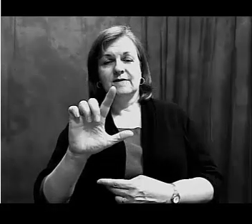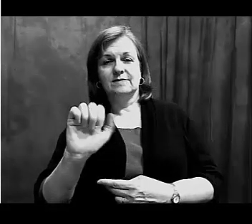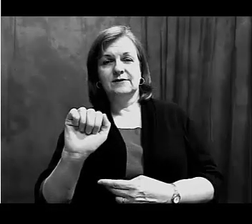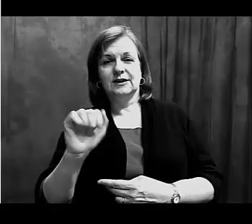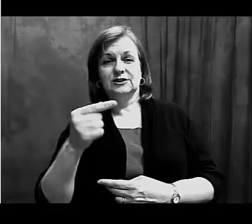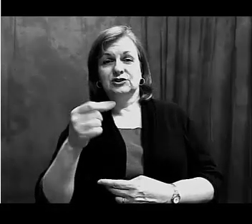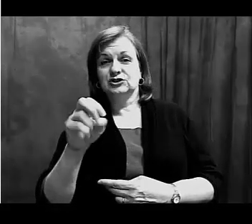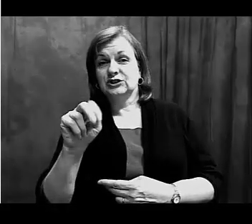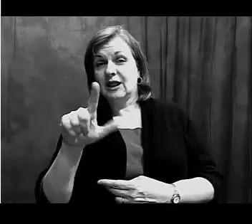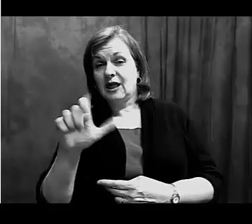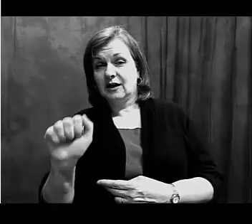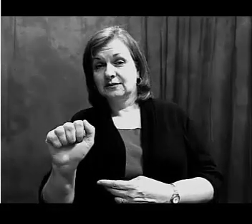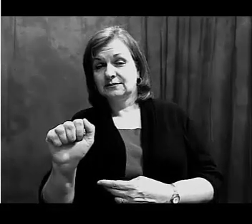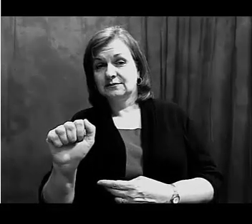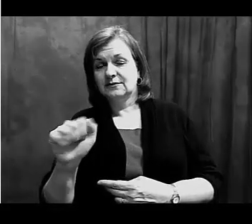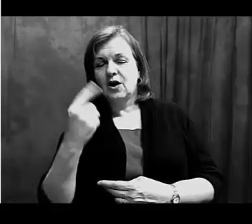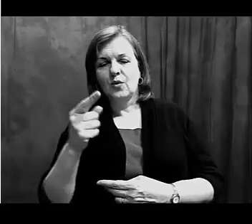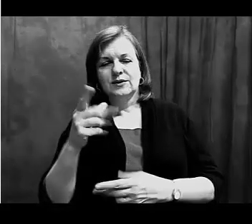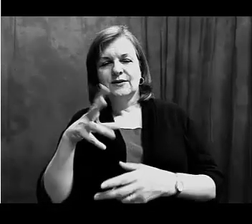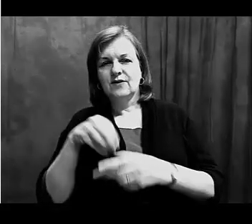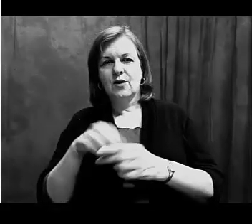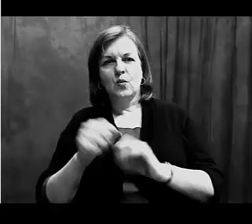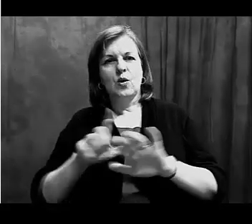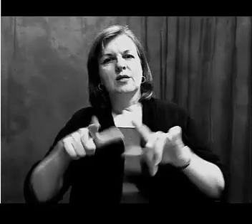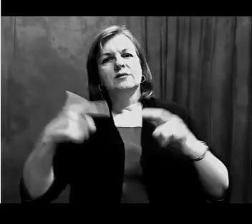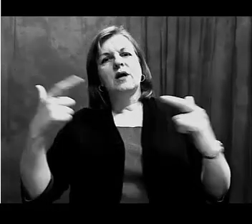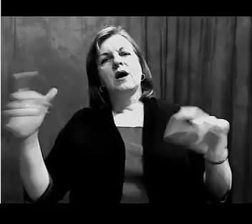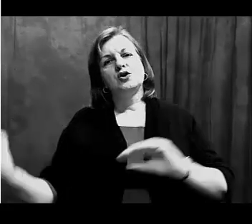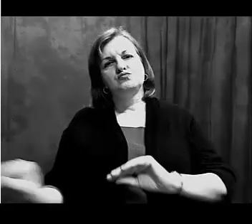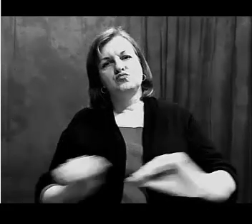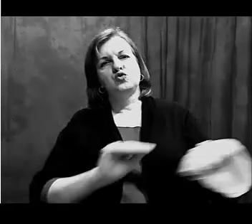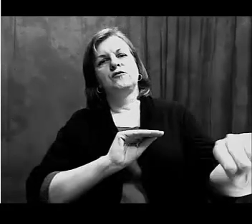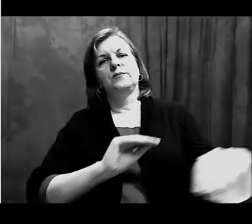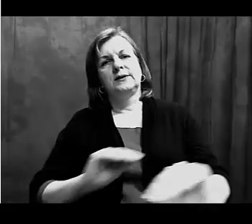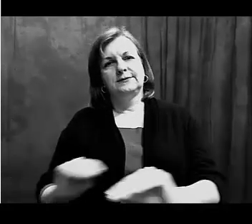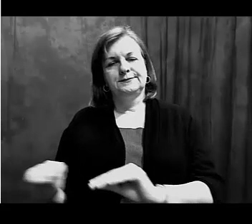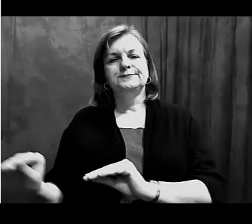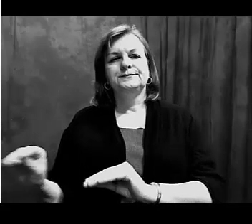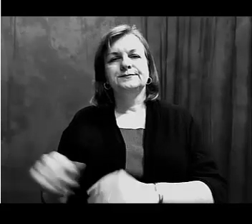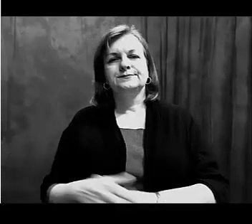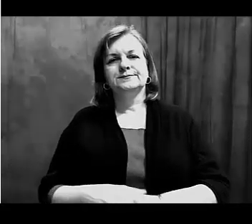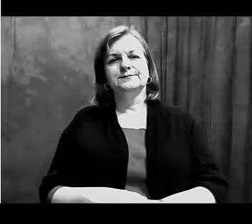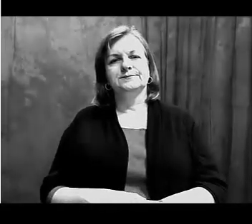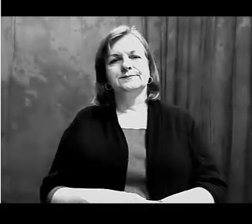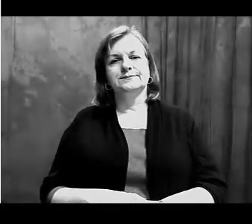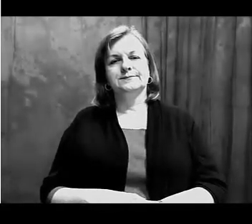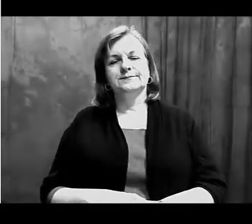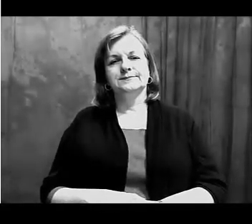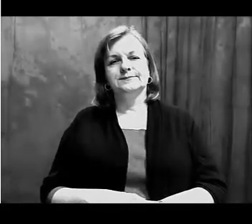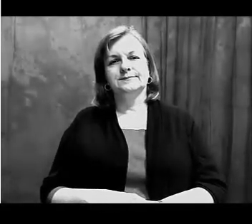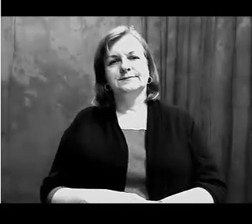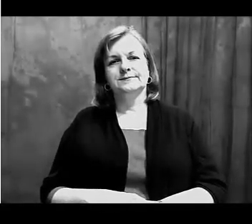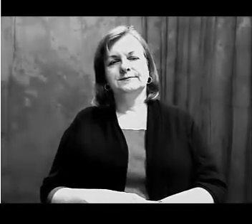flagella on the other hand are always associated with large movement